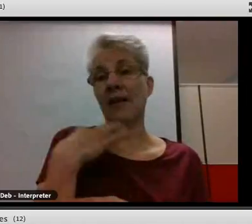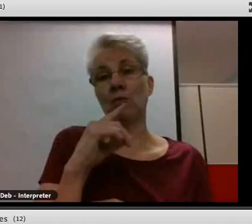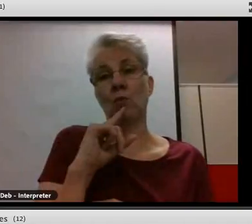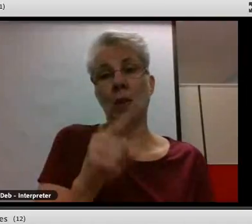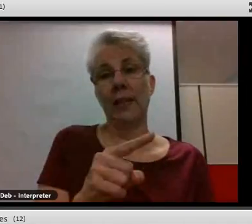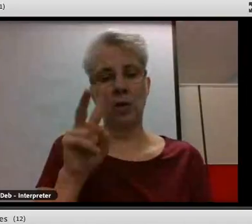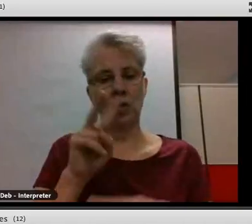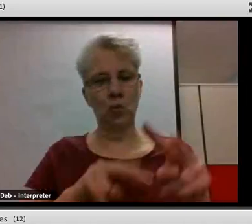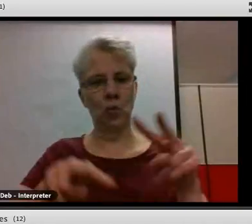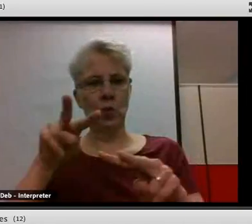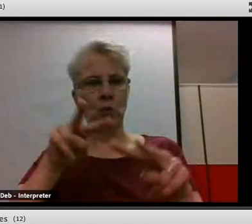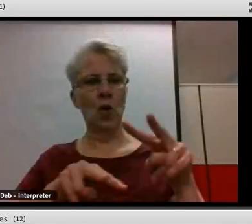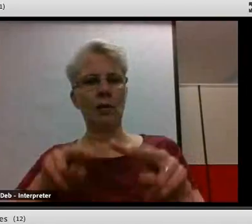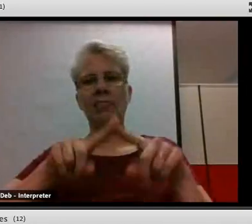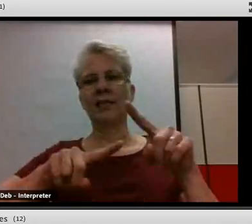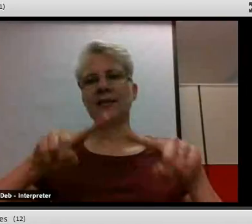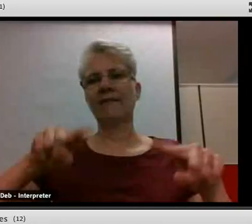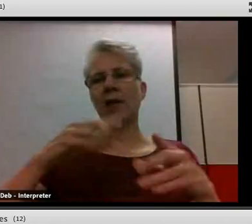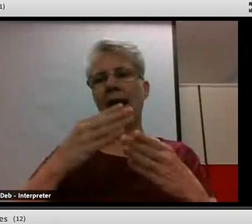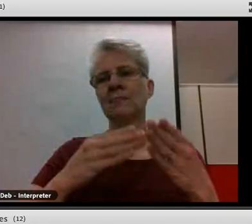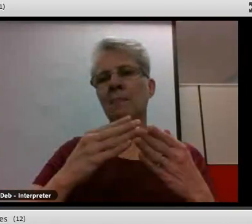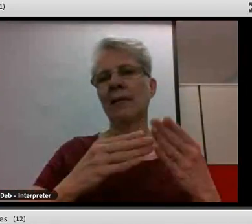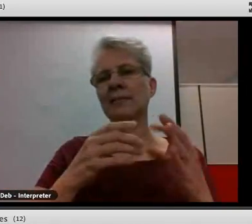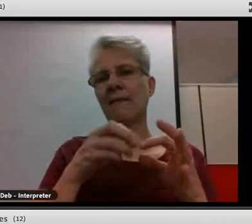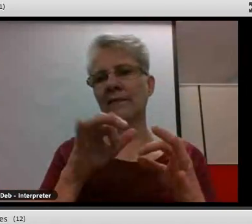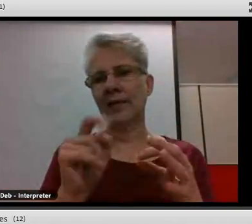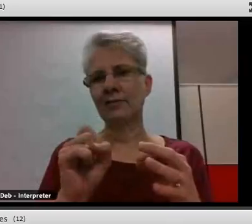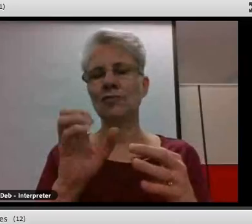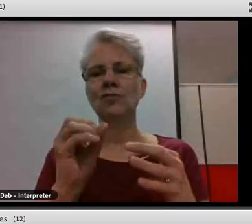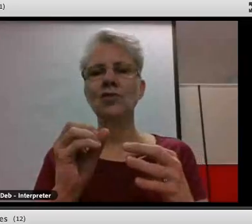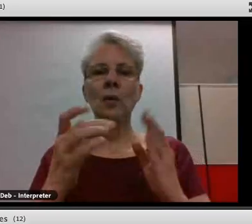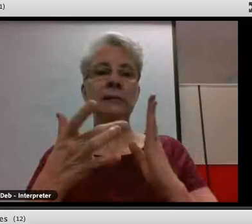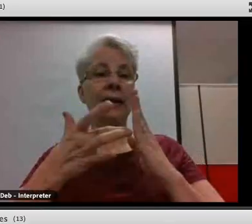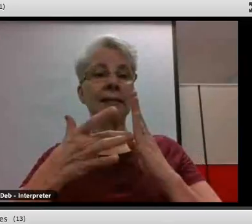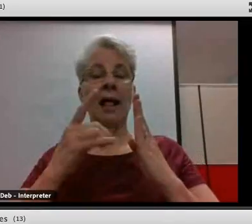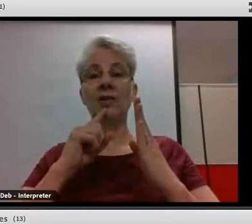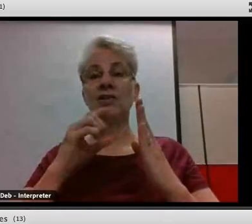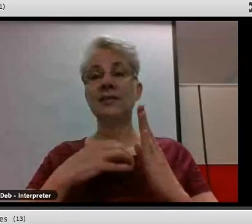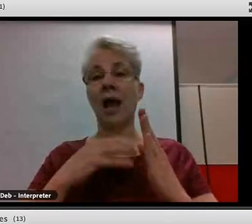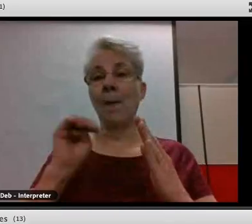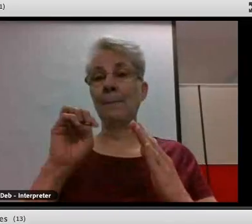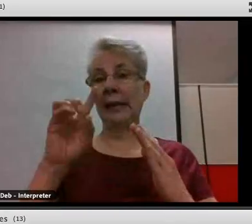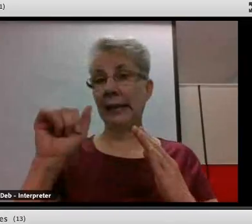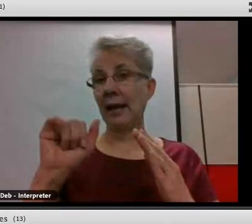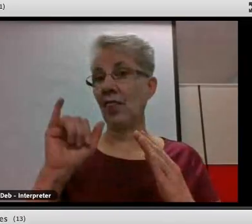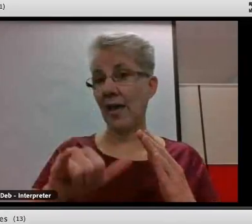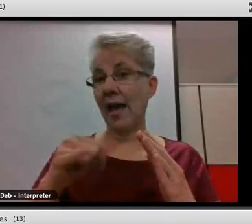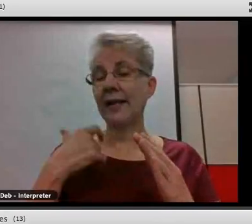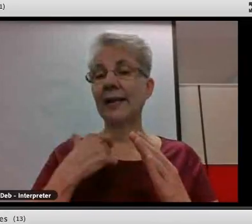and what kinds of disabilities they have. Okay. So what does web accessibility mean?